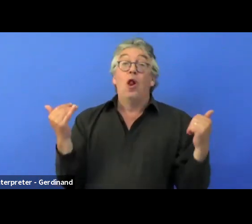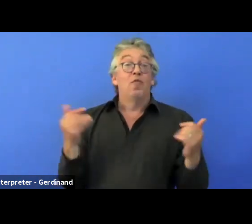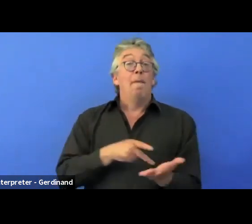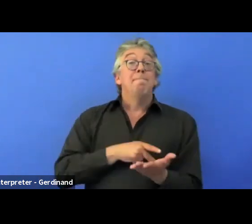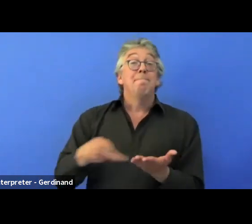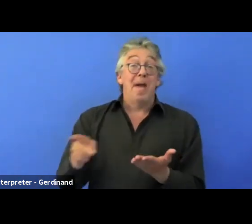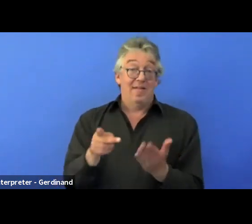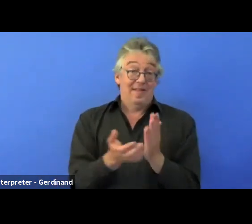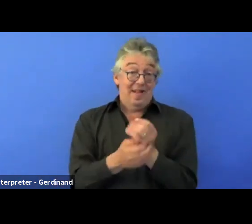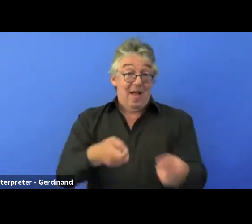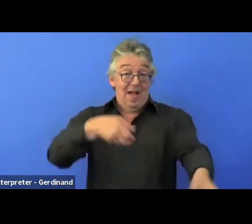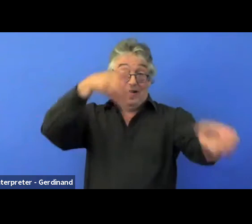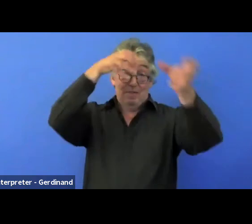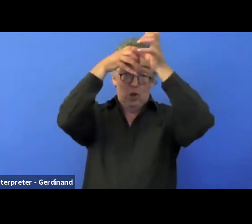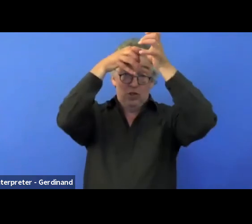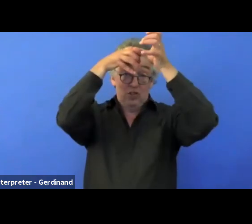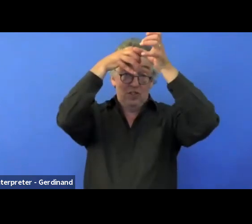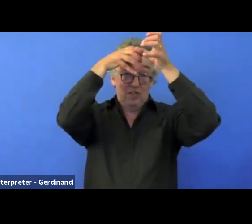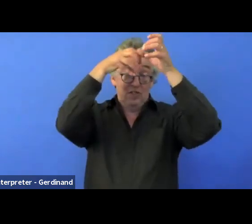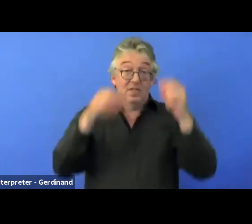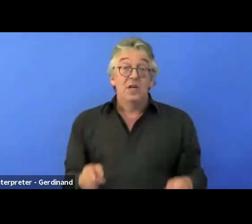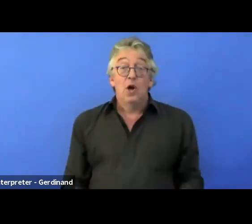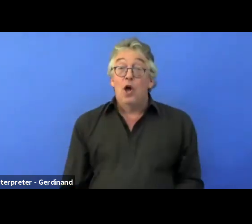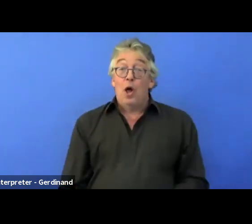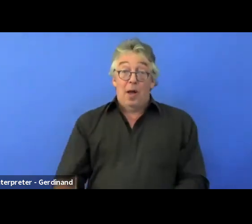In the past, the standards that we already presented to you,